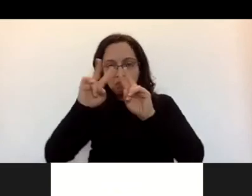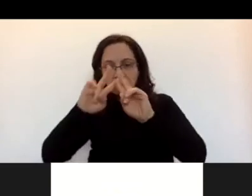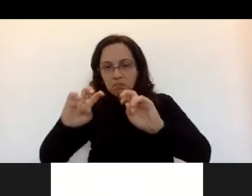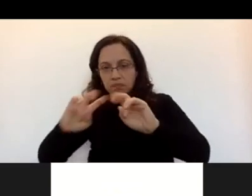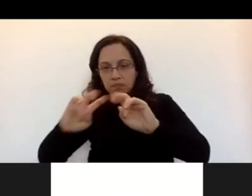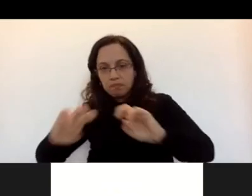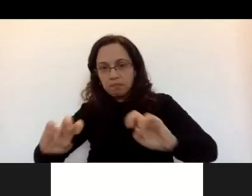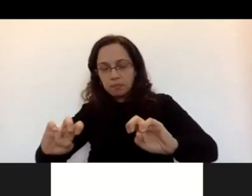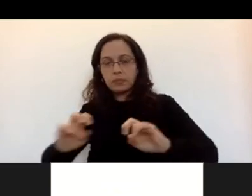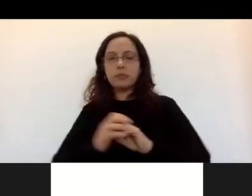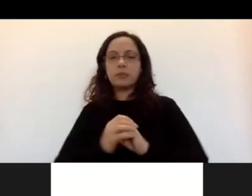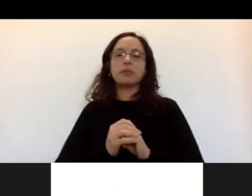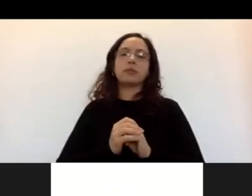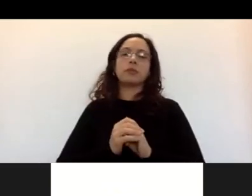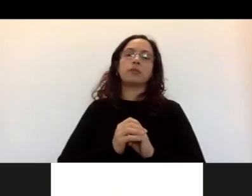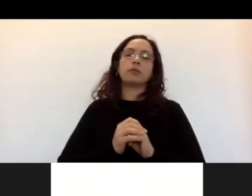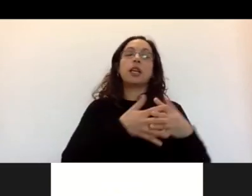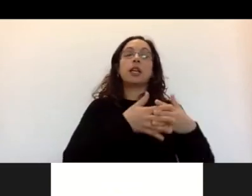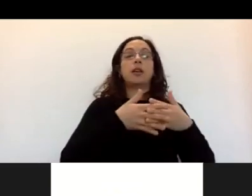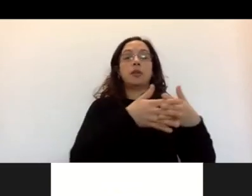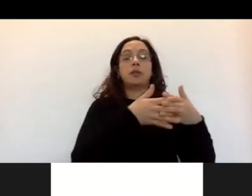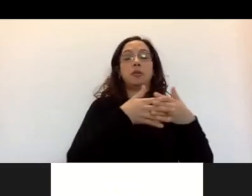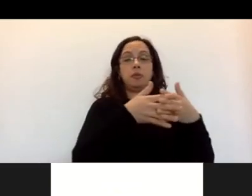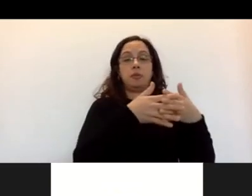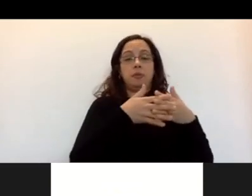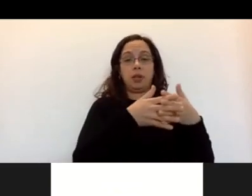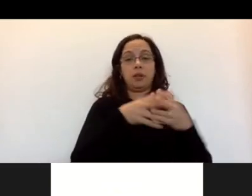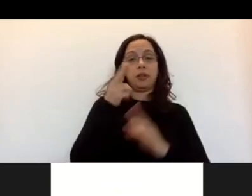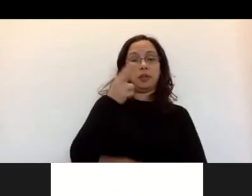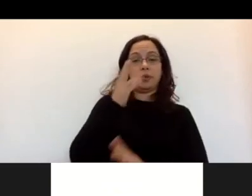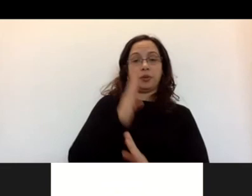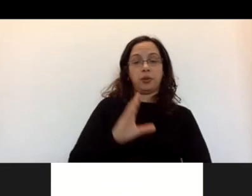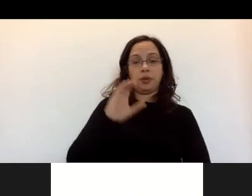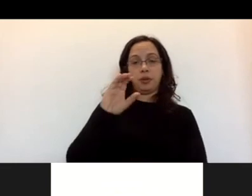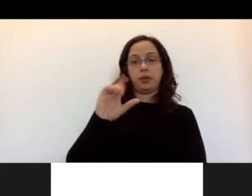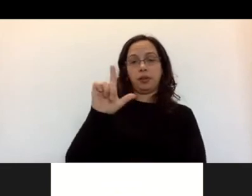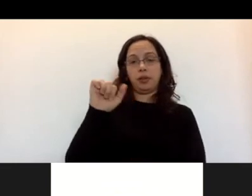the American historian Claudio Saunt has recently published a book where he suggests